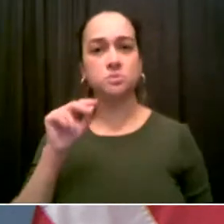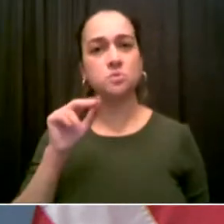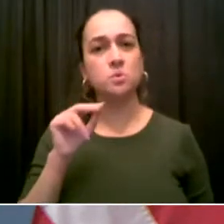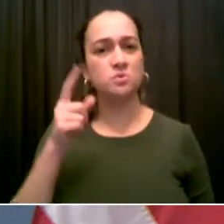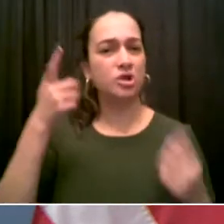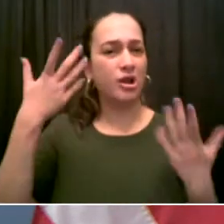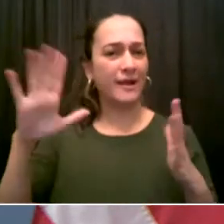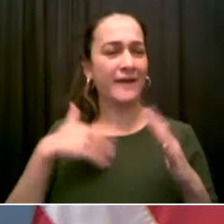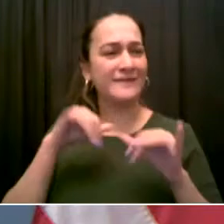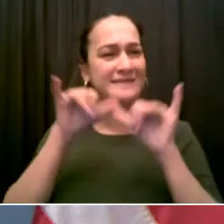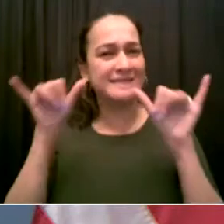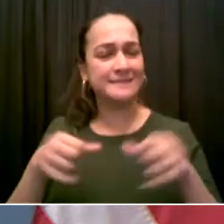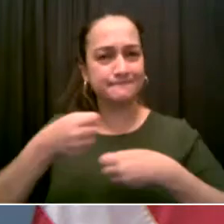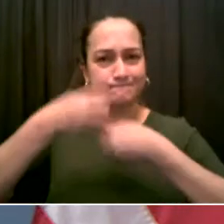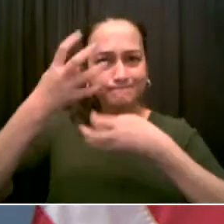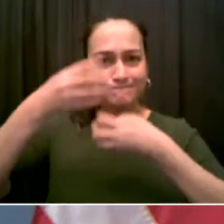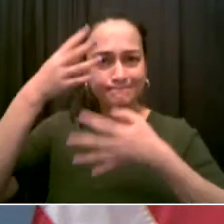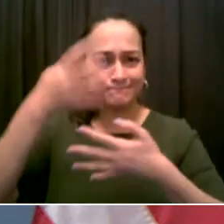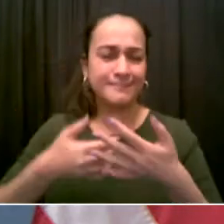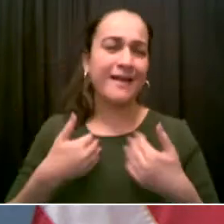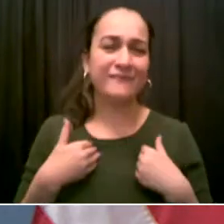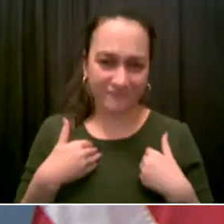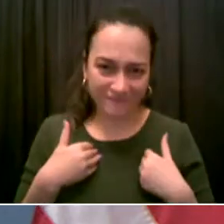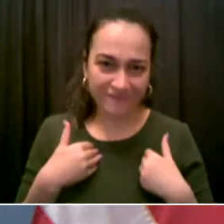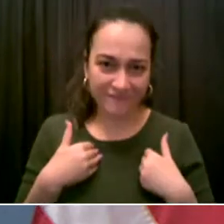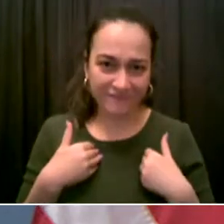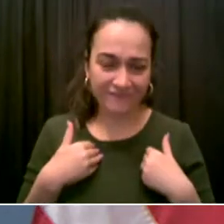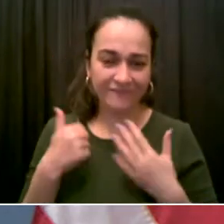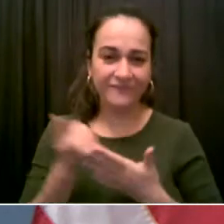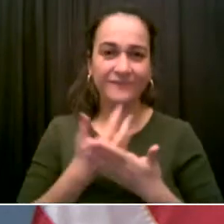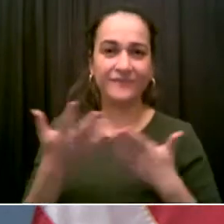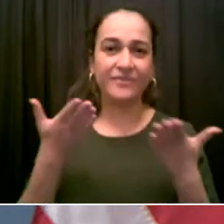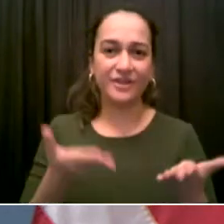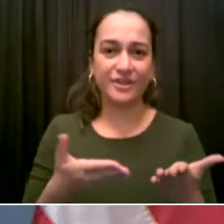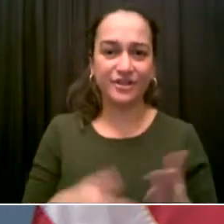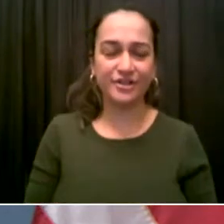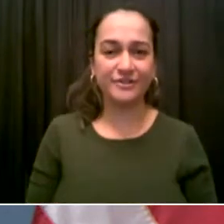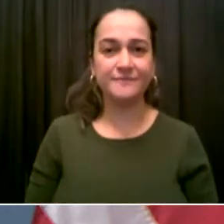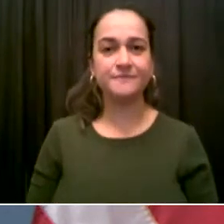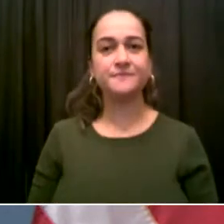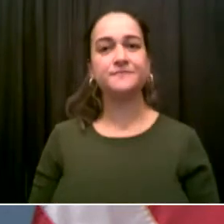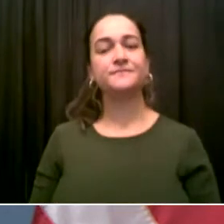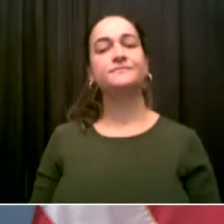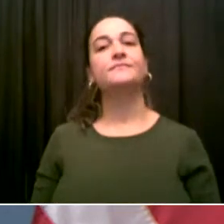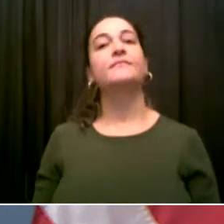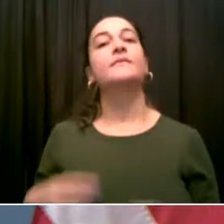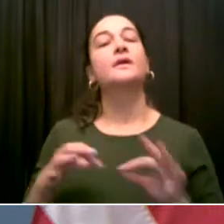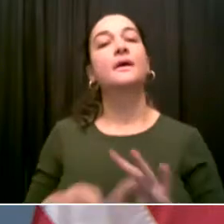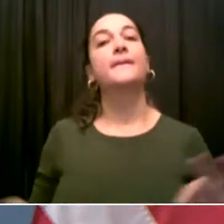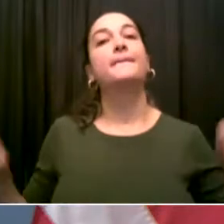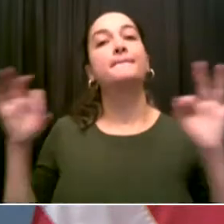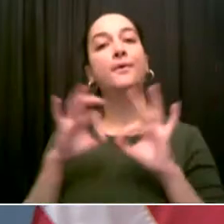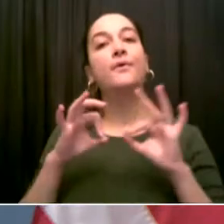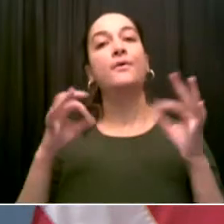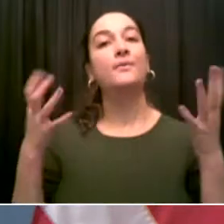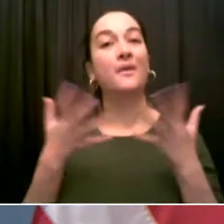COMMERCIAL SETTING OF THE OTHEL. I WOULD SAY THAT CHANGING FROM A CONGREGANT SETTING AND BEING ABLE TO RESPOND TO PEOPLE IN THAT ENVIRONMENT